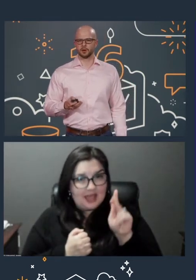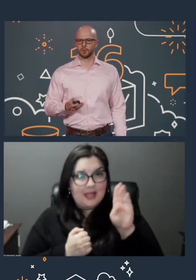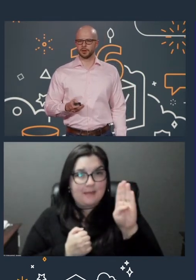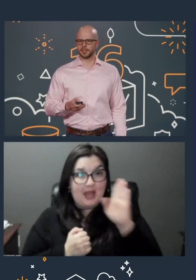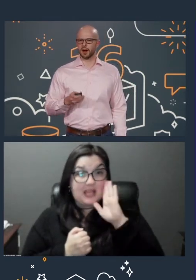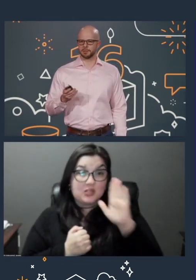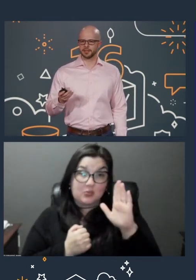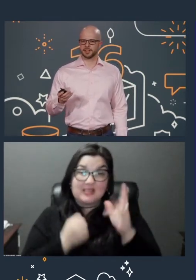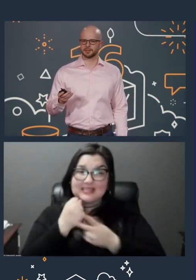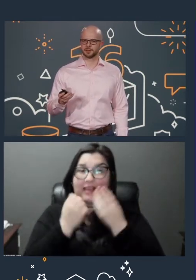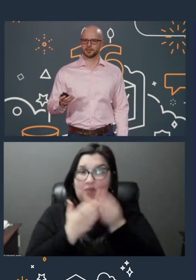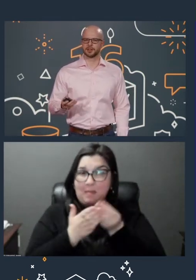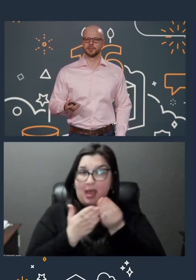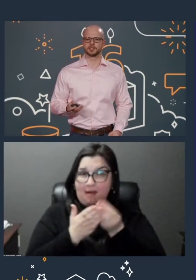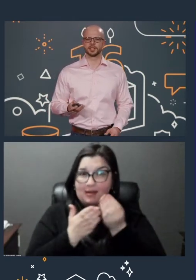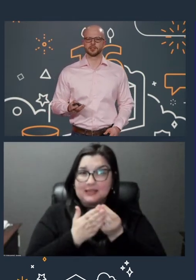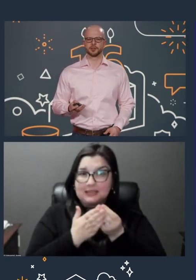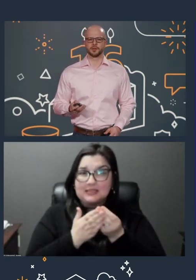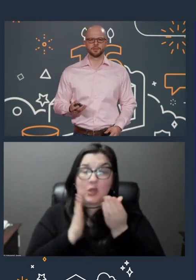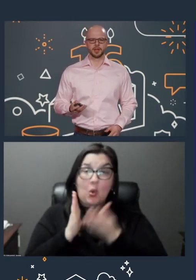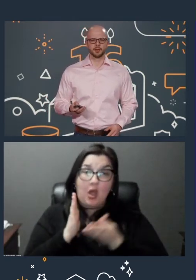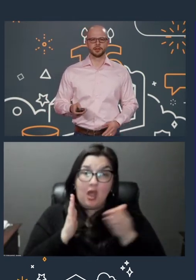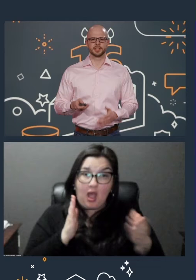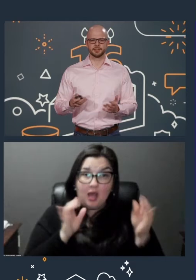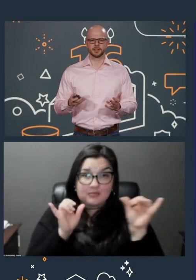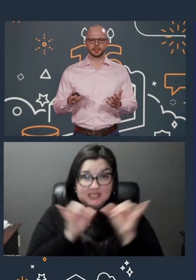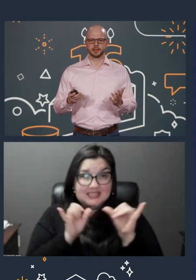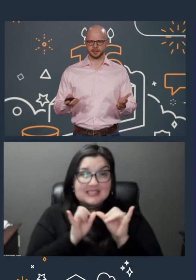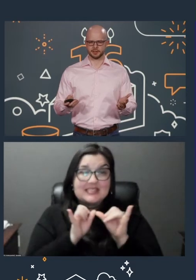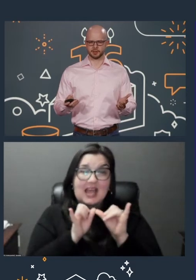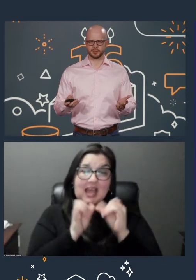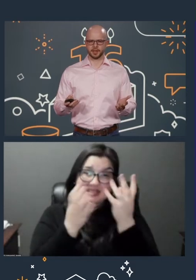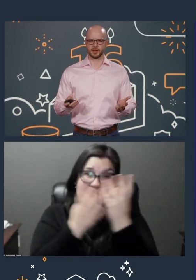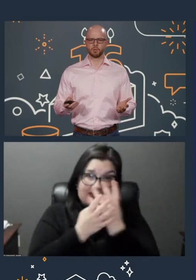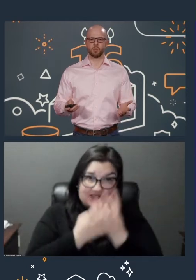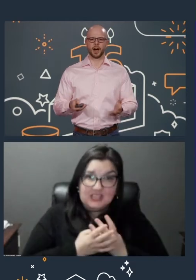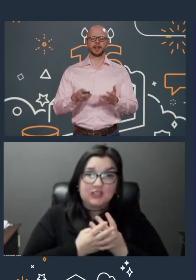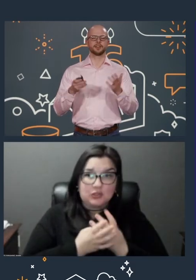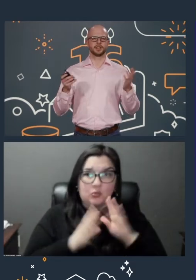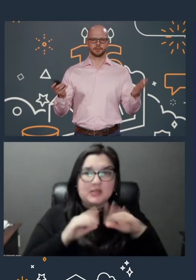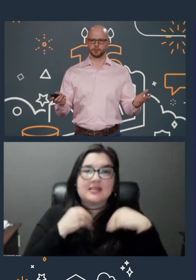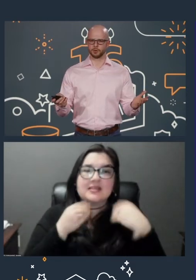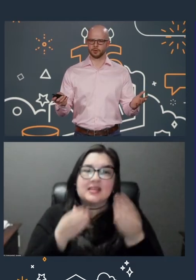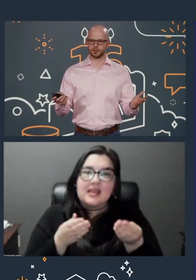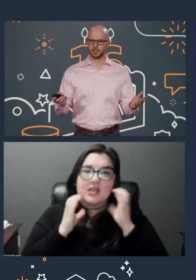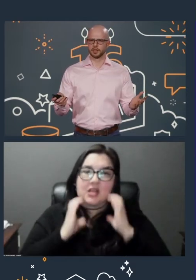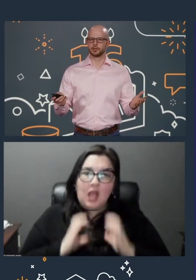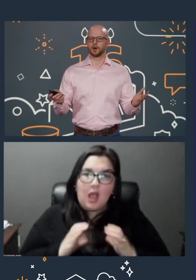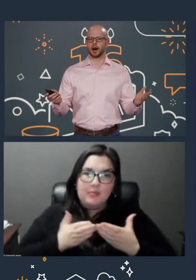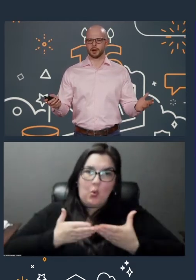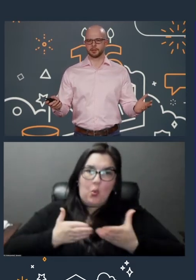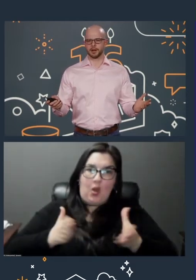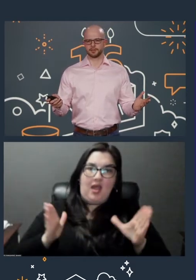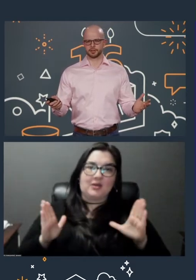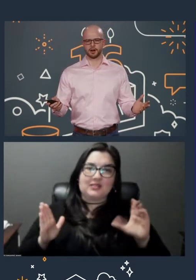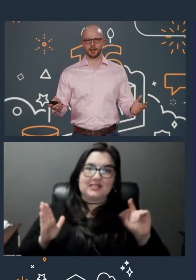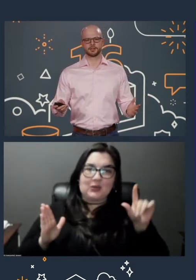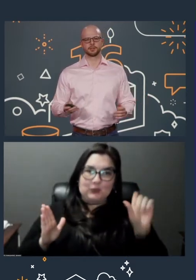So with the object-size filter and version and control, we've given customers a wider set of tools to optimize their costs